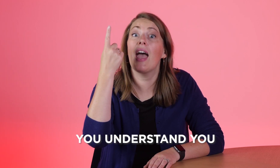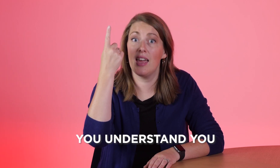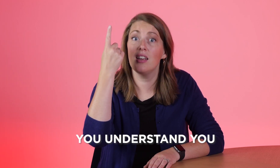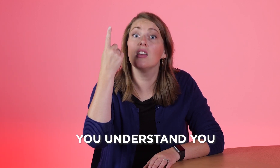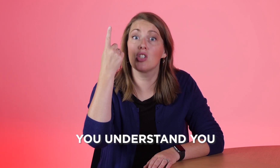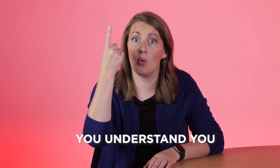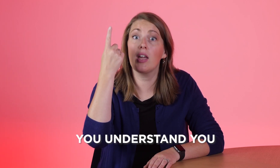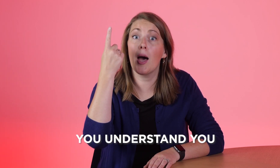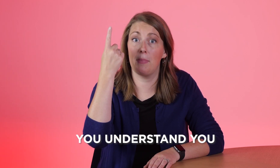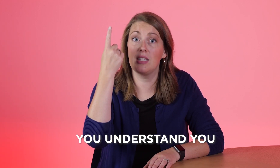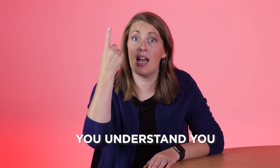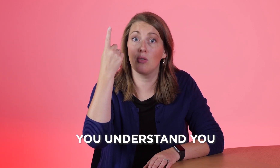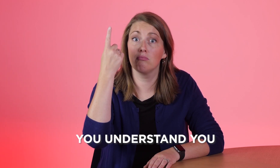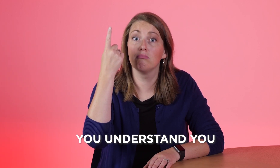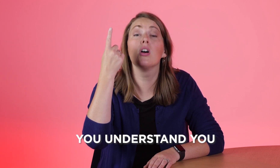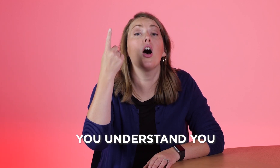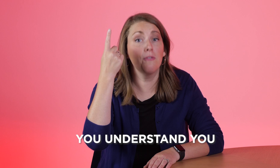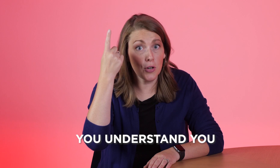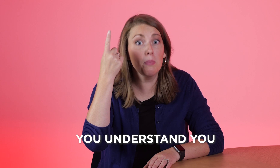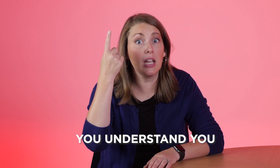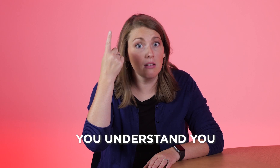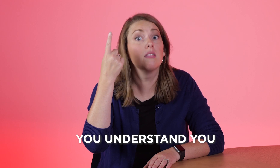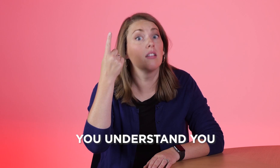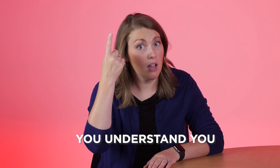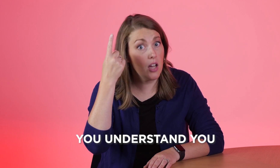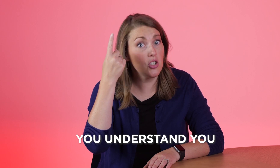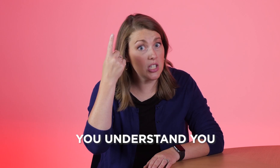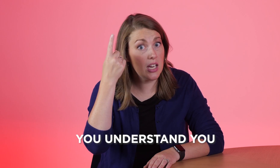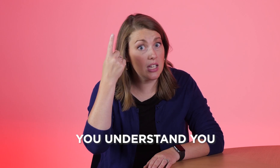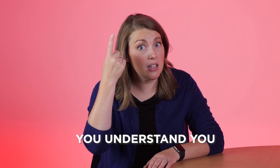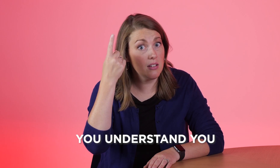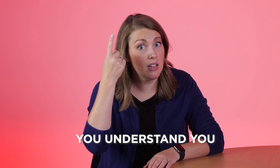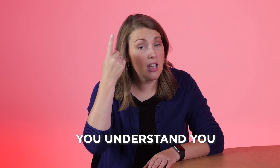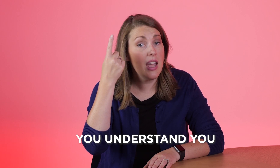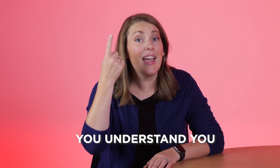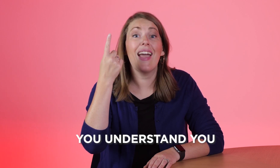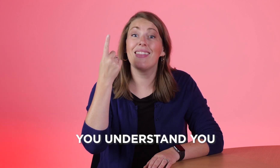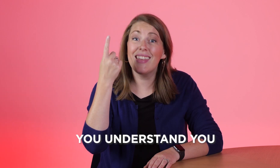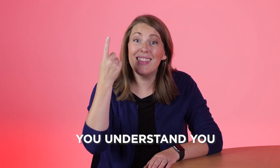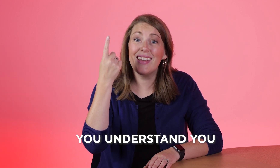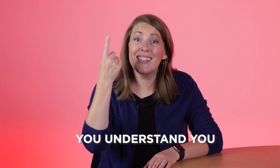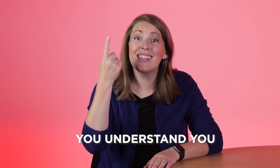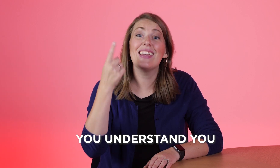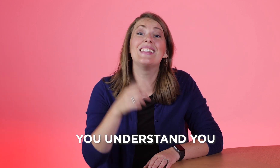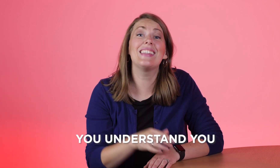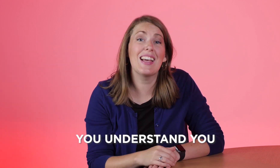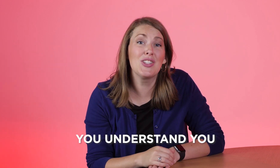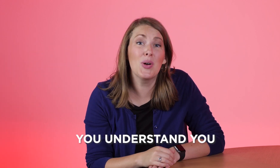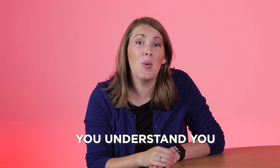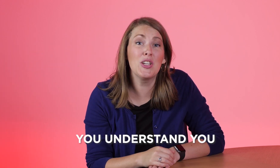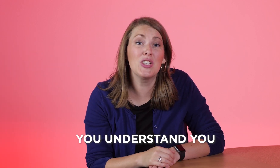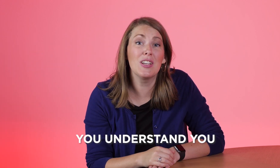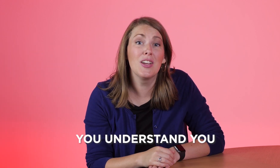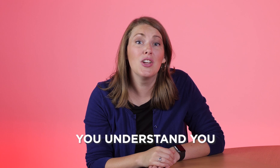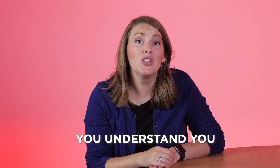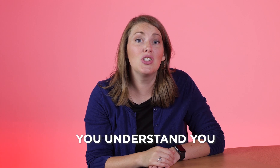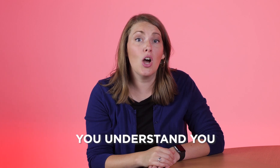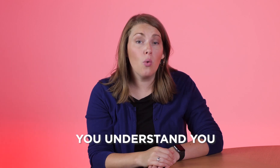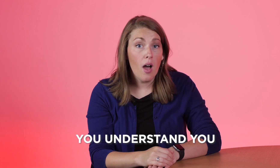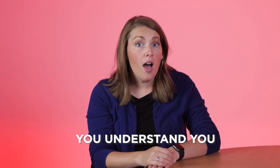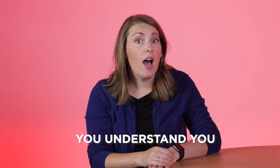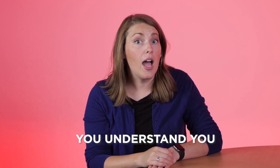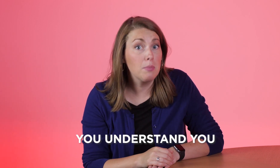head is going up and down affirming understanding and then this is a yes no question so i'm